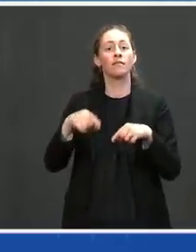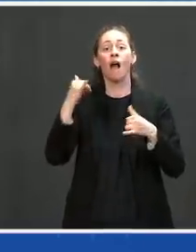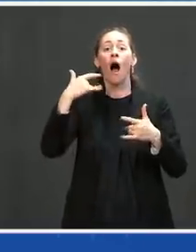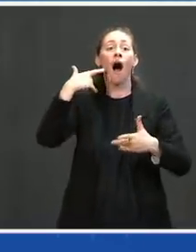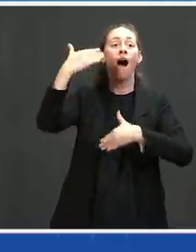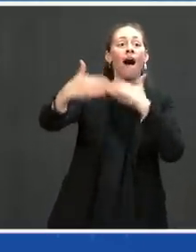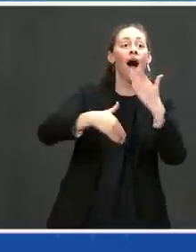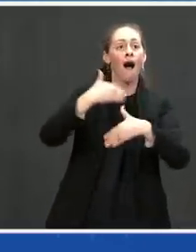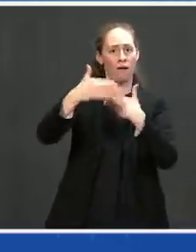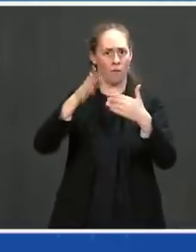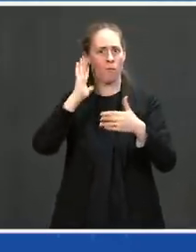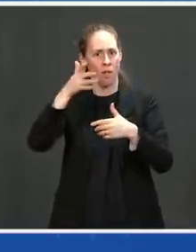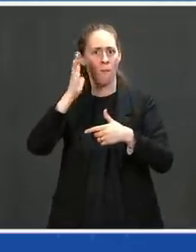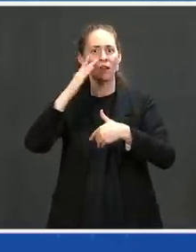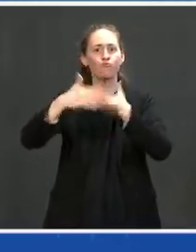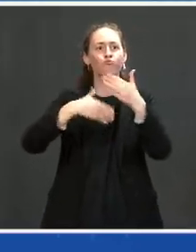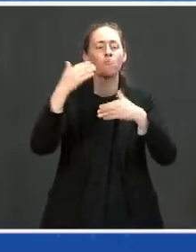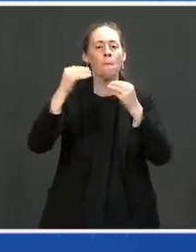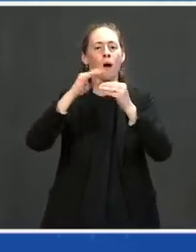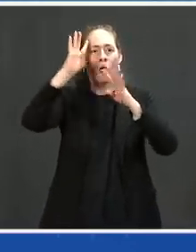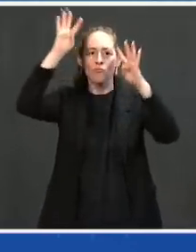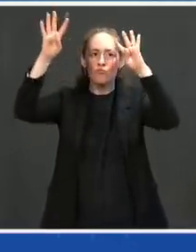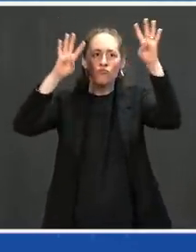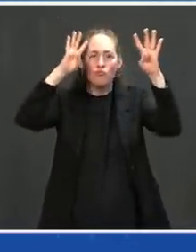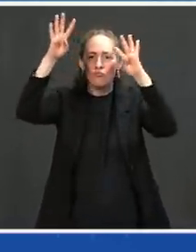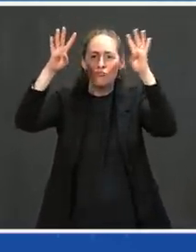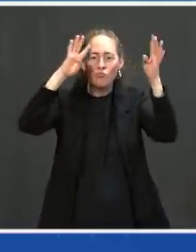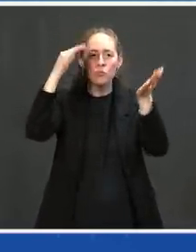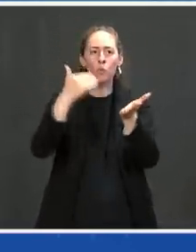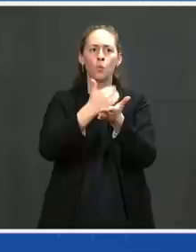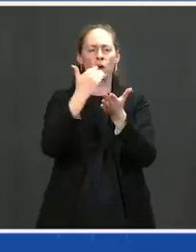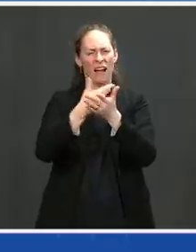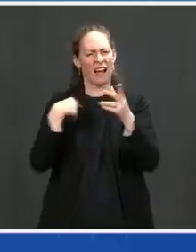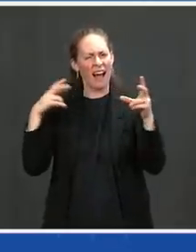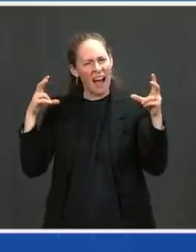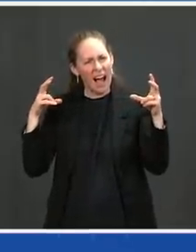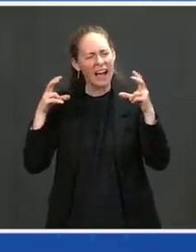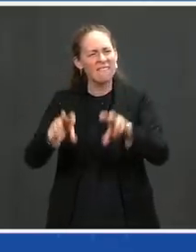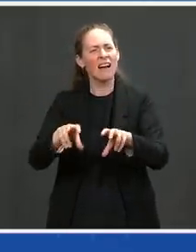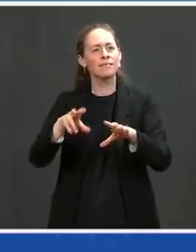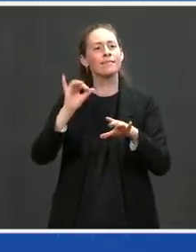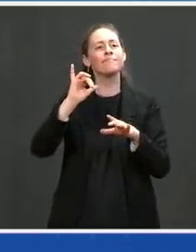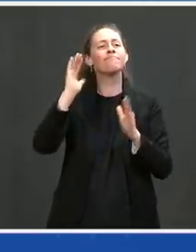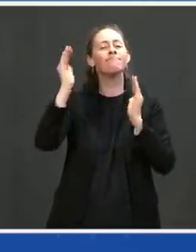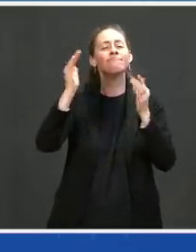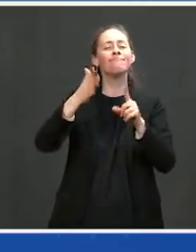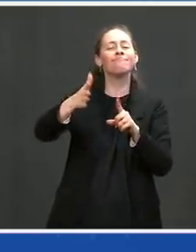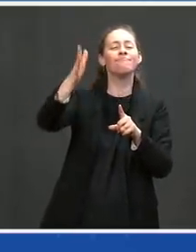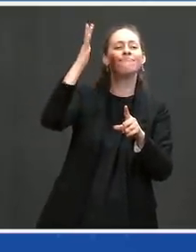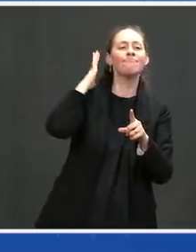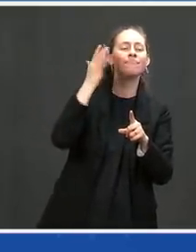which is that, you know, back in the '60s, we used to invest a little over 2 percent of our entire GDP